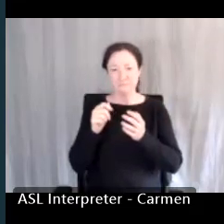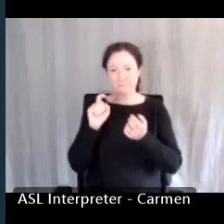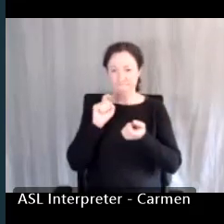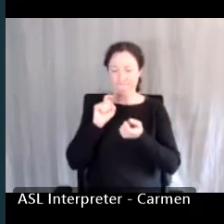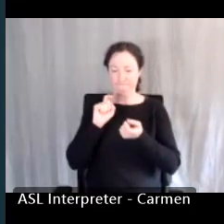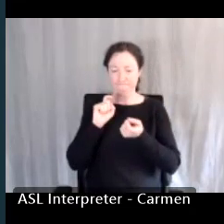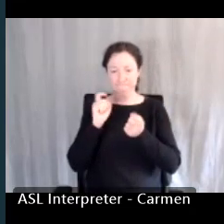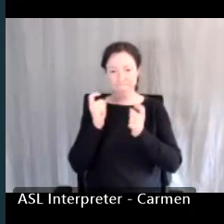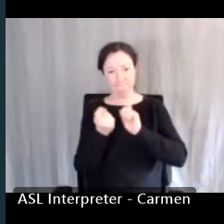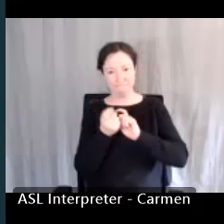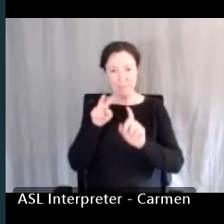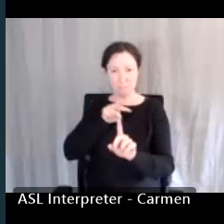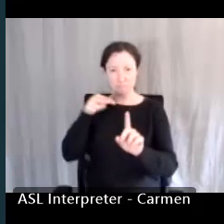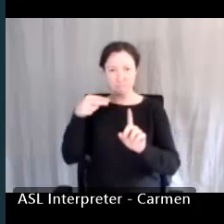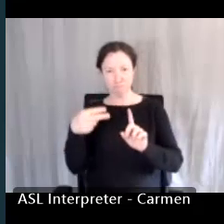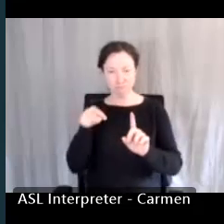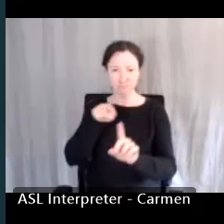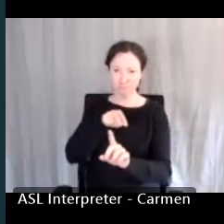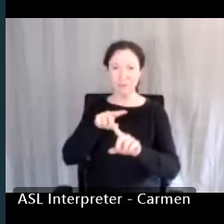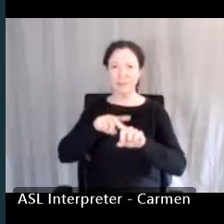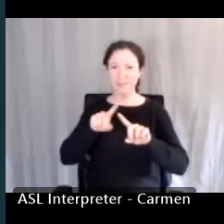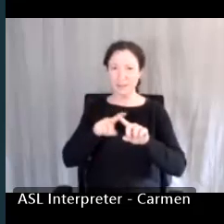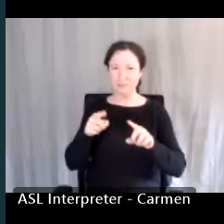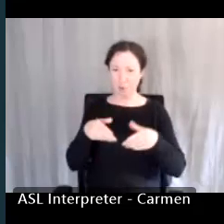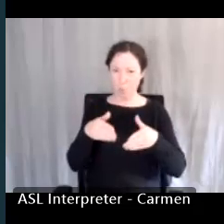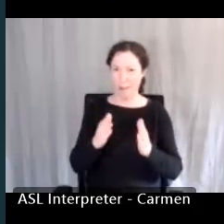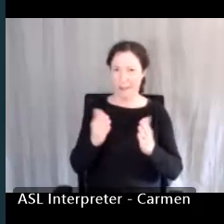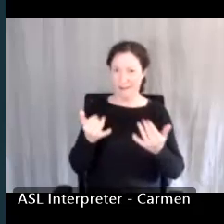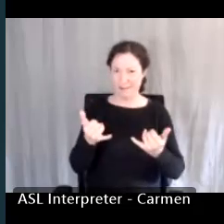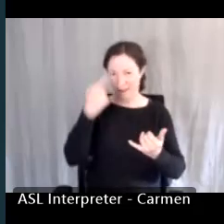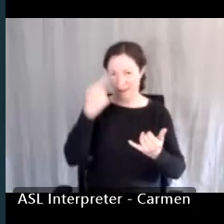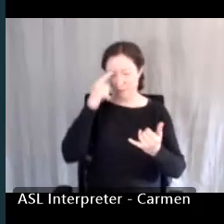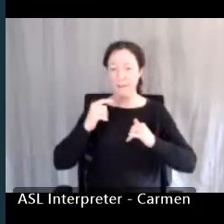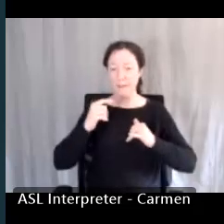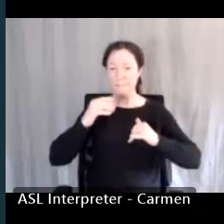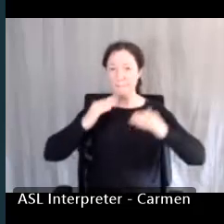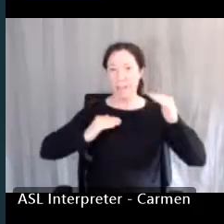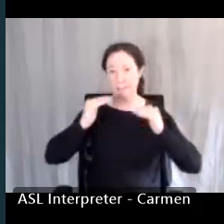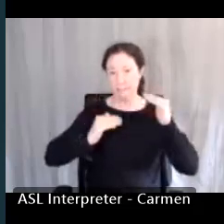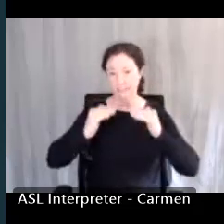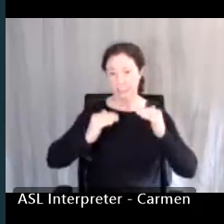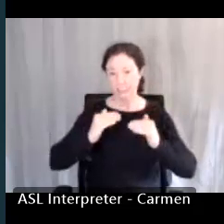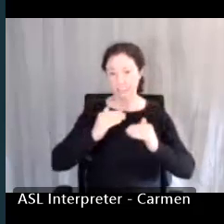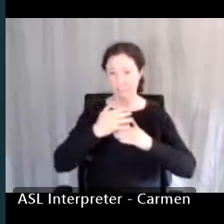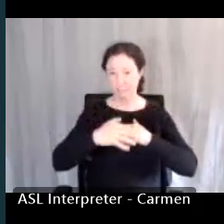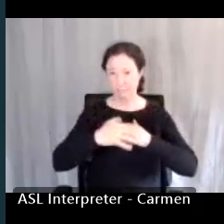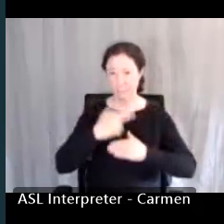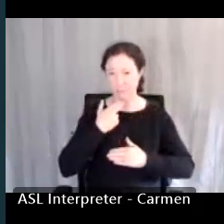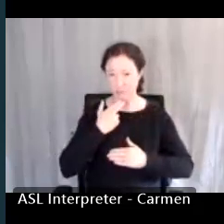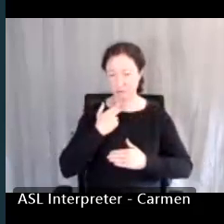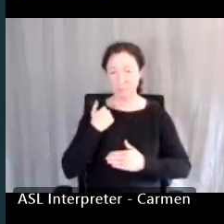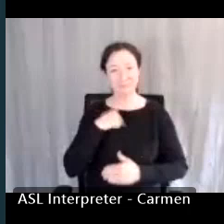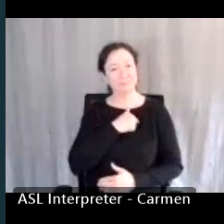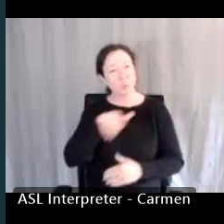to talk about balancing blood sugar and, and how we do that. Because we all know that we are supposed to eat a clean diet.